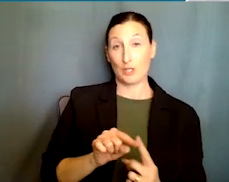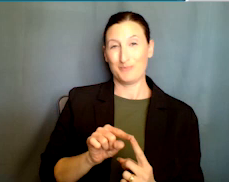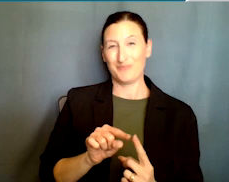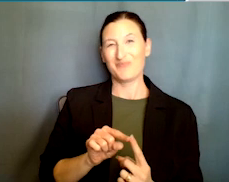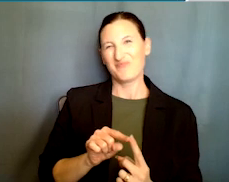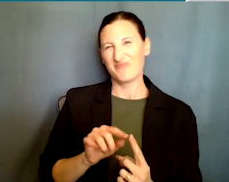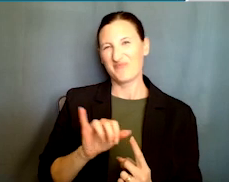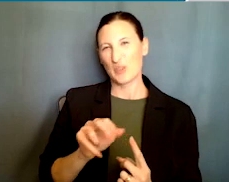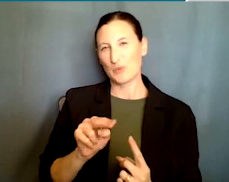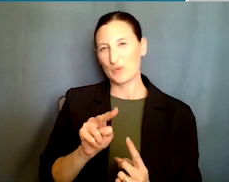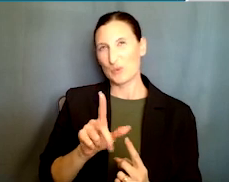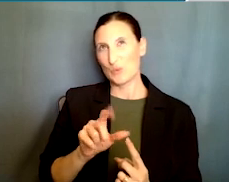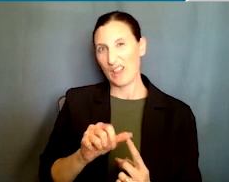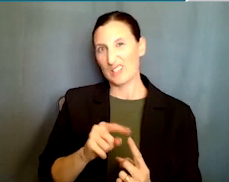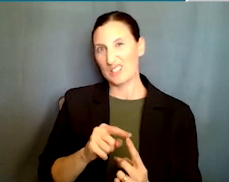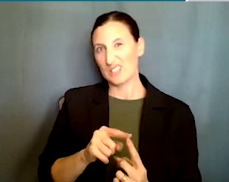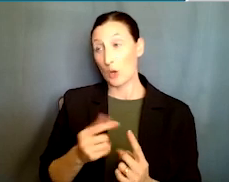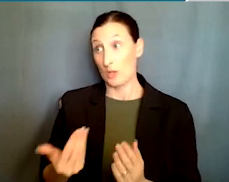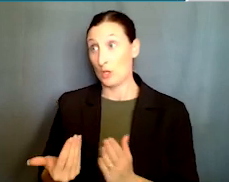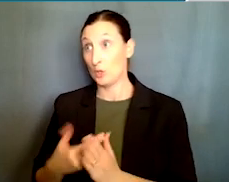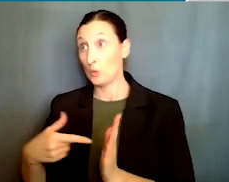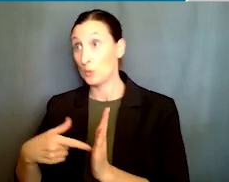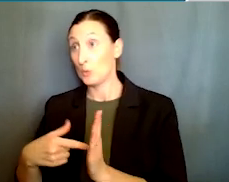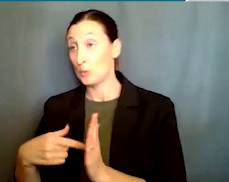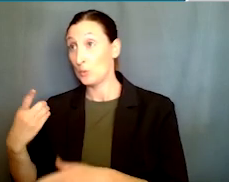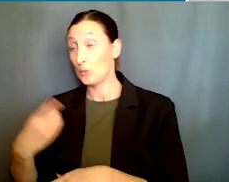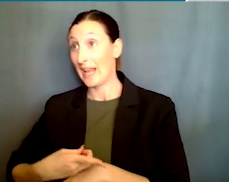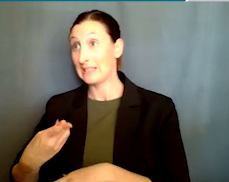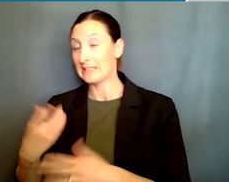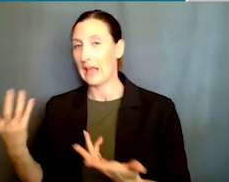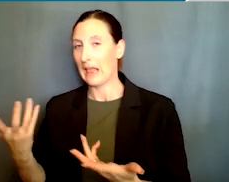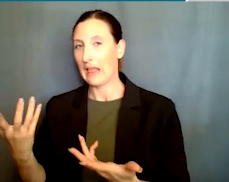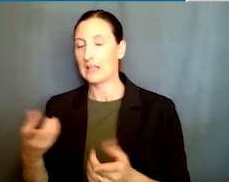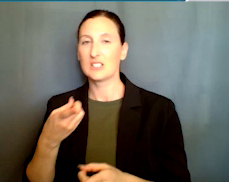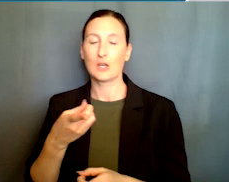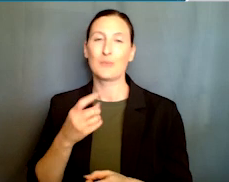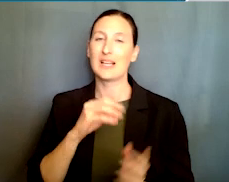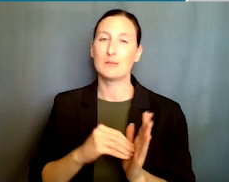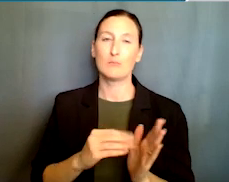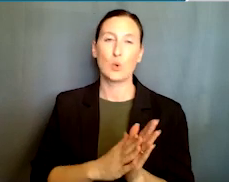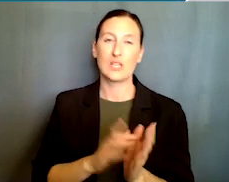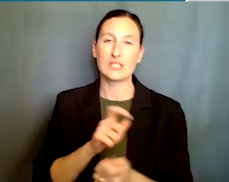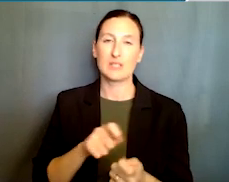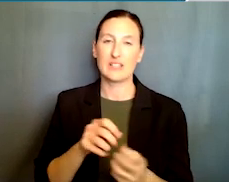and so there are no new due dates for these. I didn't put down the solicitation number because you need to look at PREC and PREP if you want to find